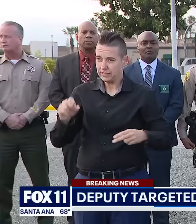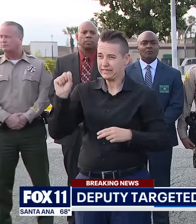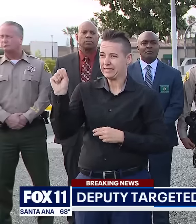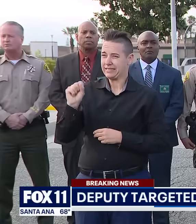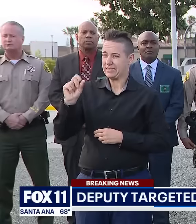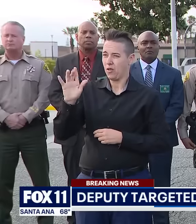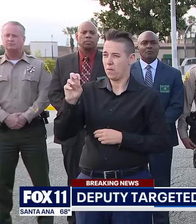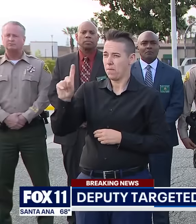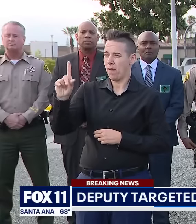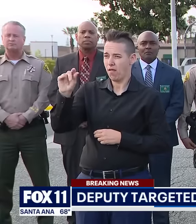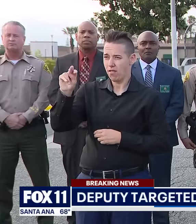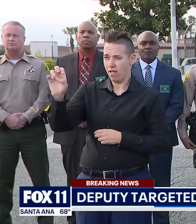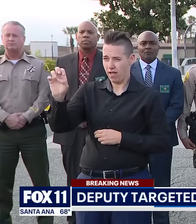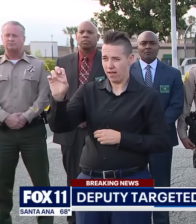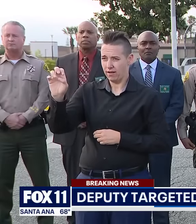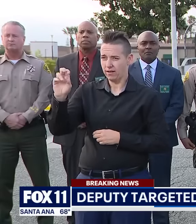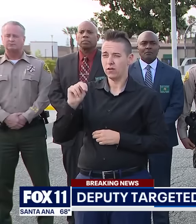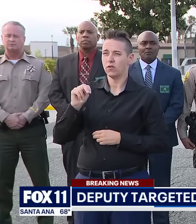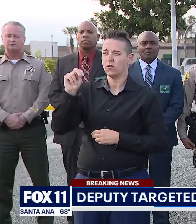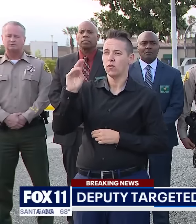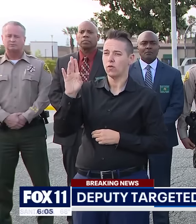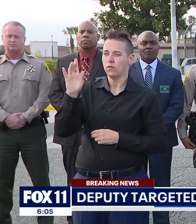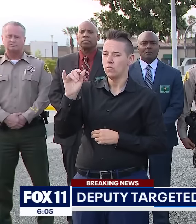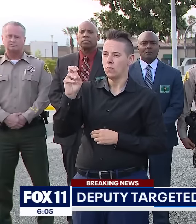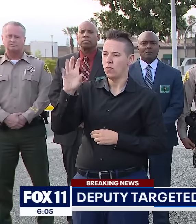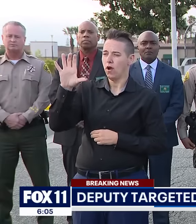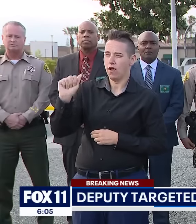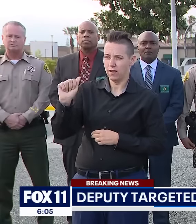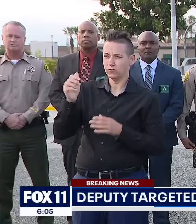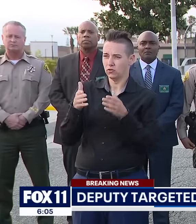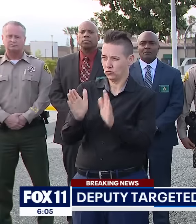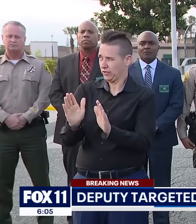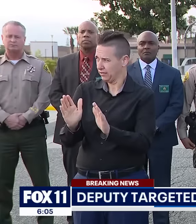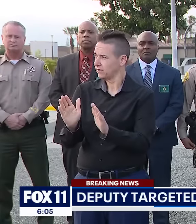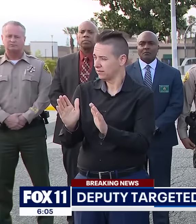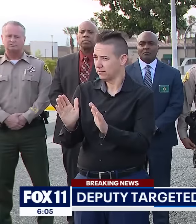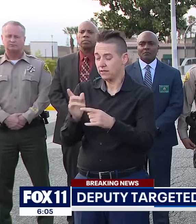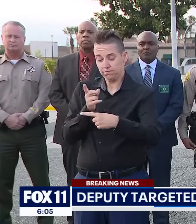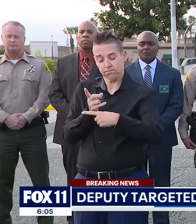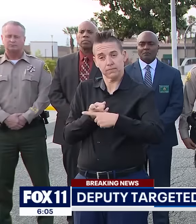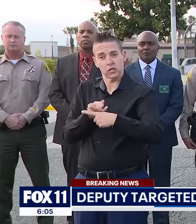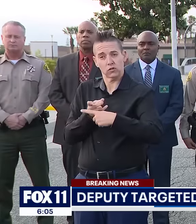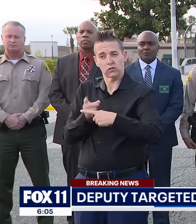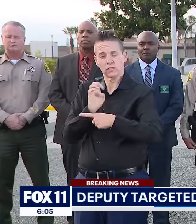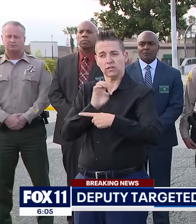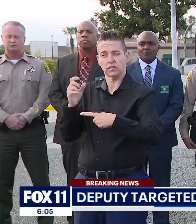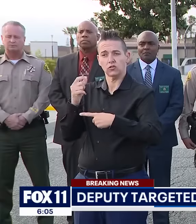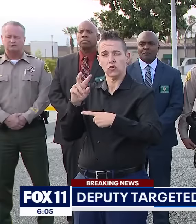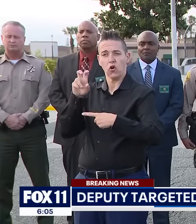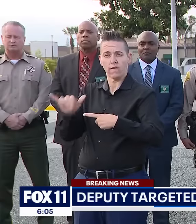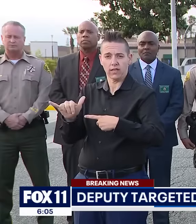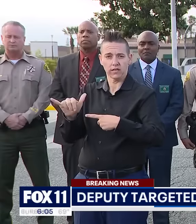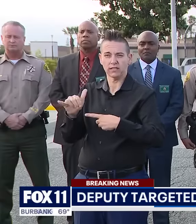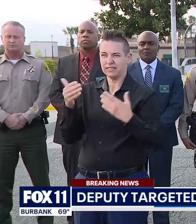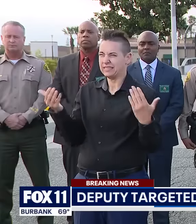in uniform working patrol as a motorcycle unit. He was waiting at a red light on his marked